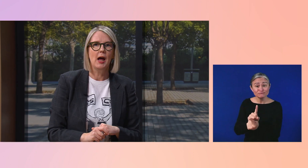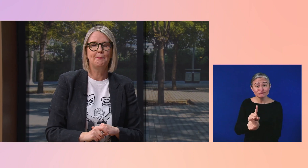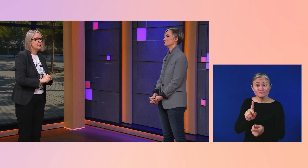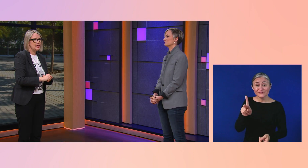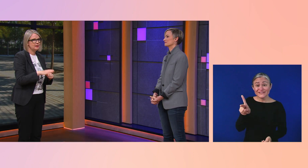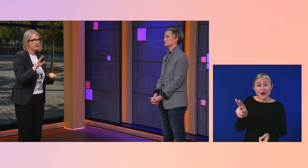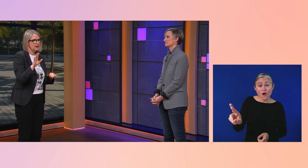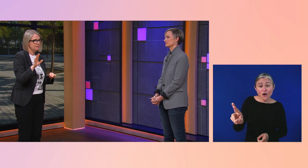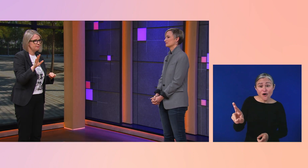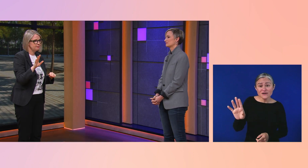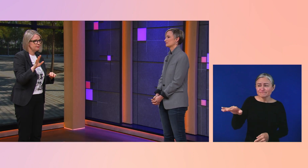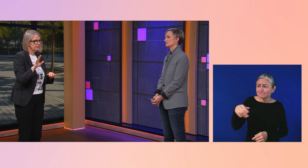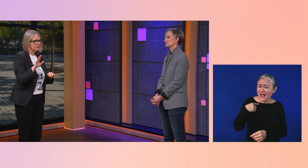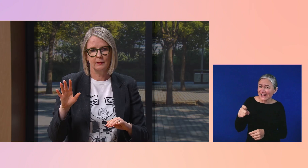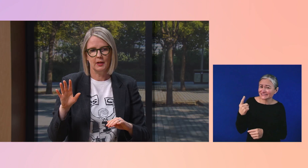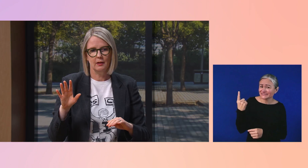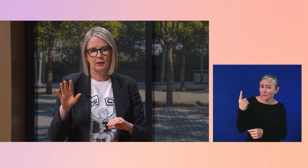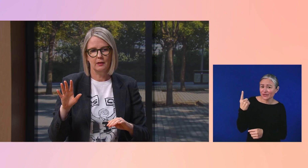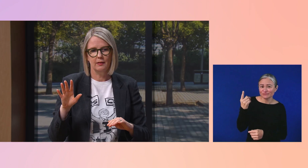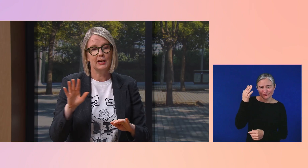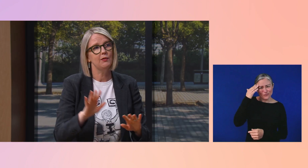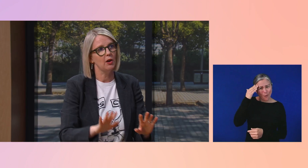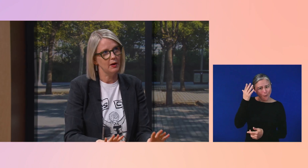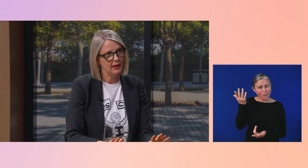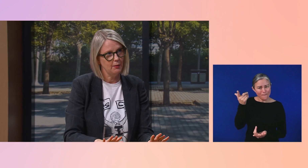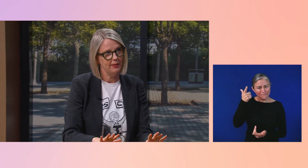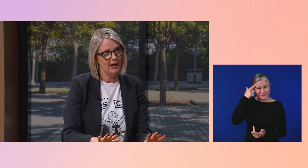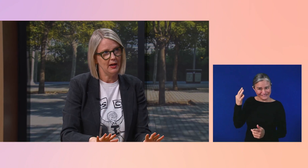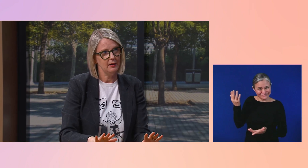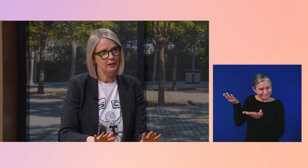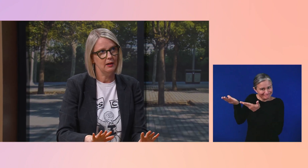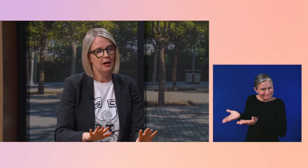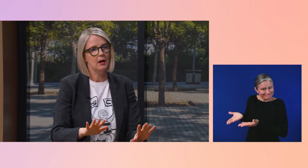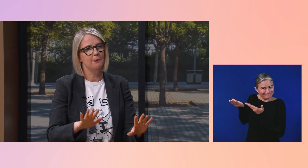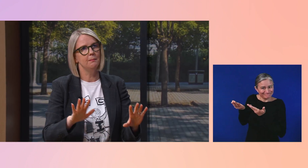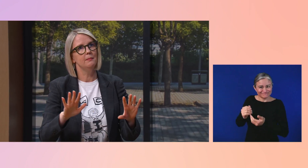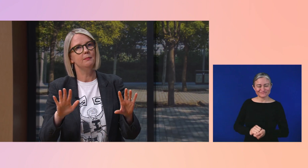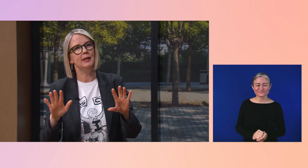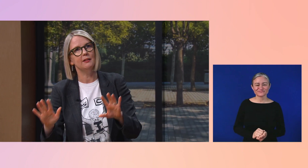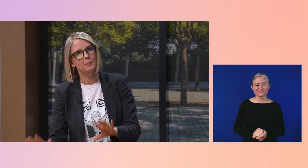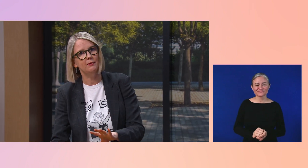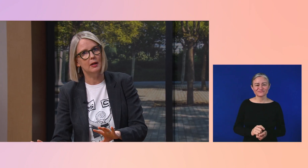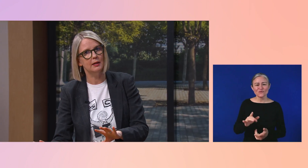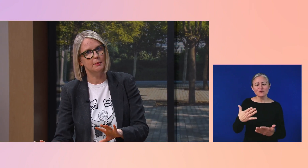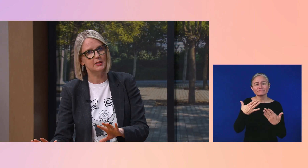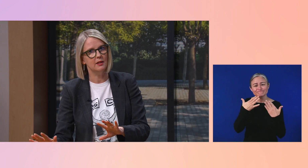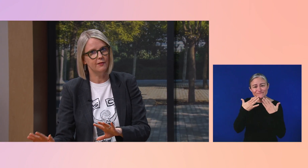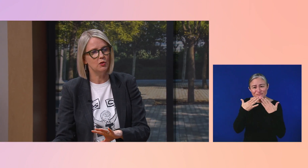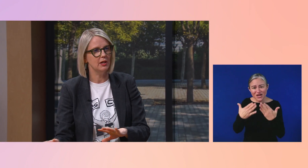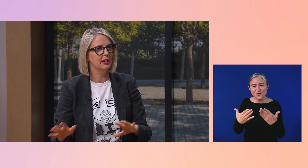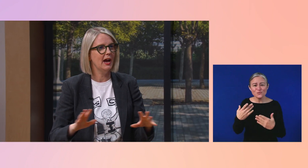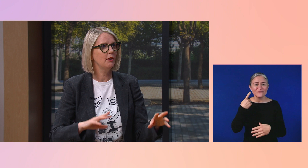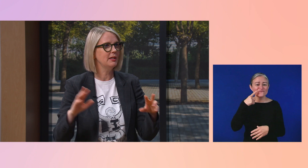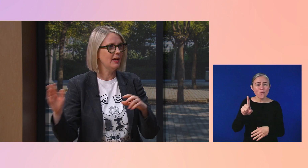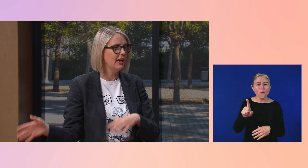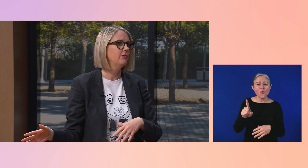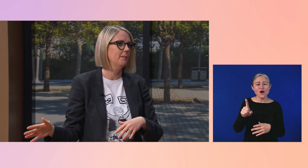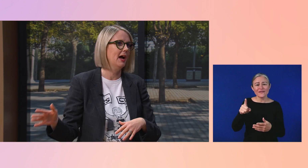But let's thank you for going there with that. But let's pivot a little bit to the future. How do we take from that?